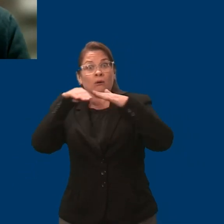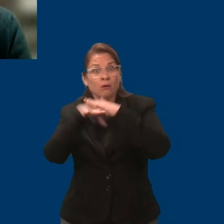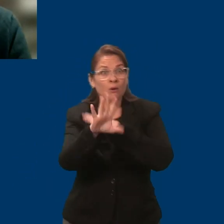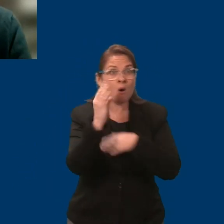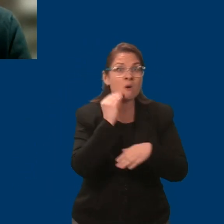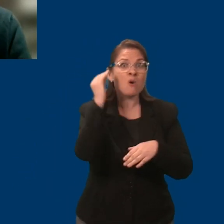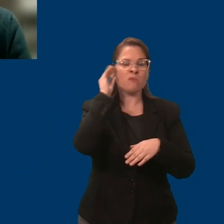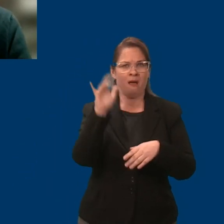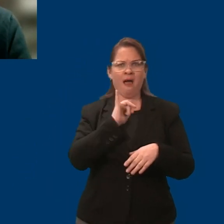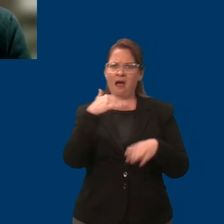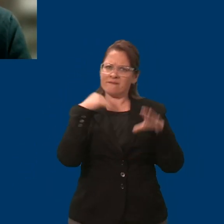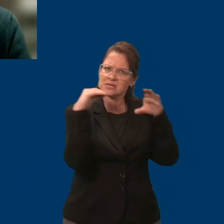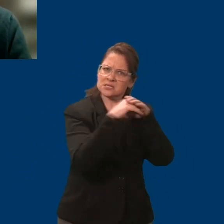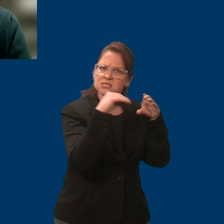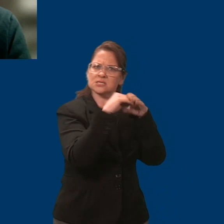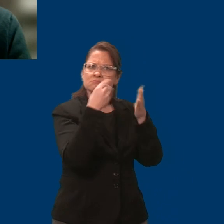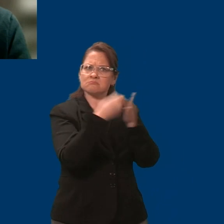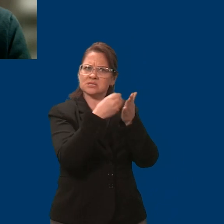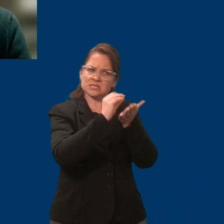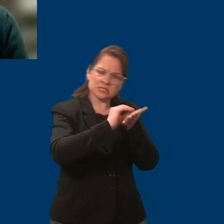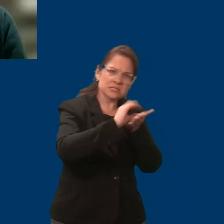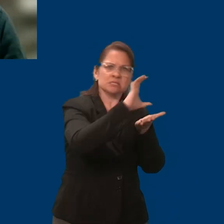to help me pay rent for almost a year until I got